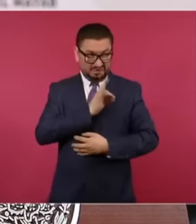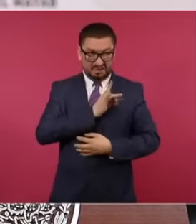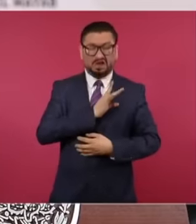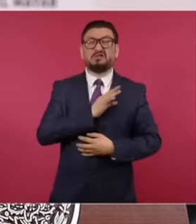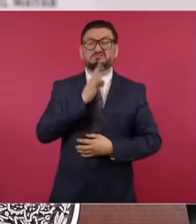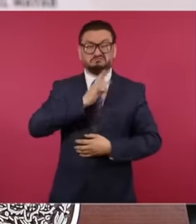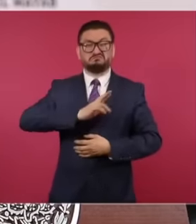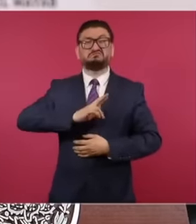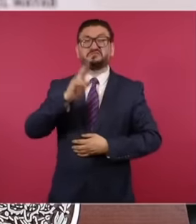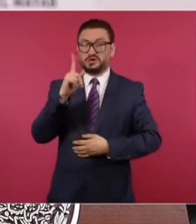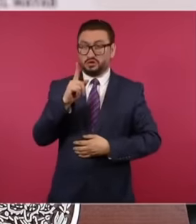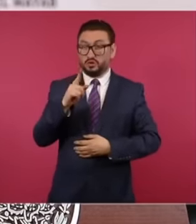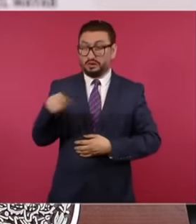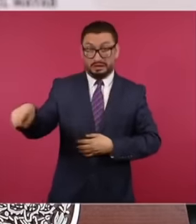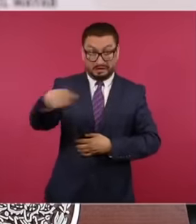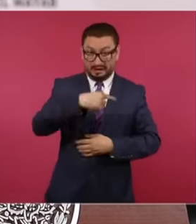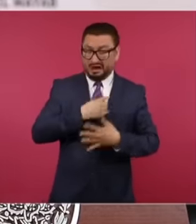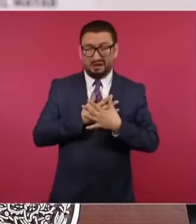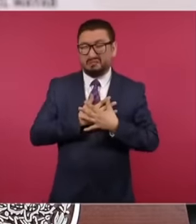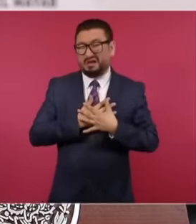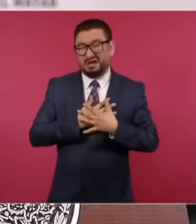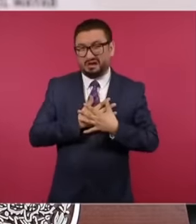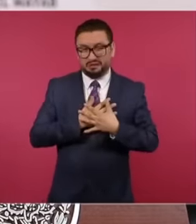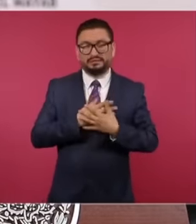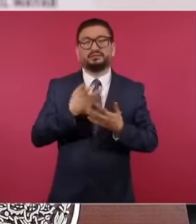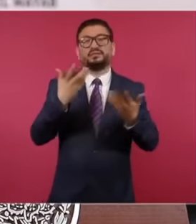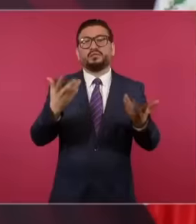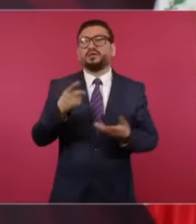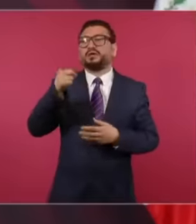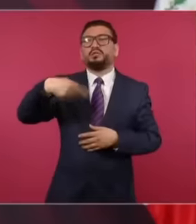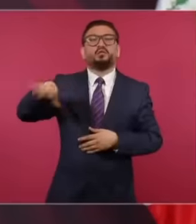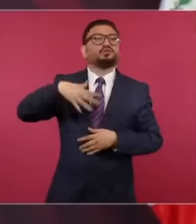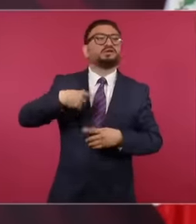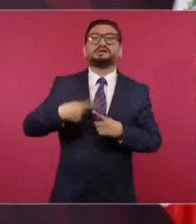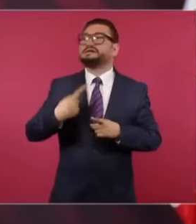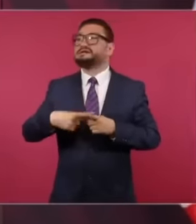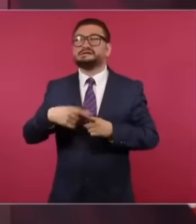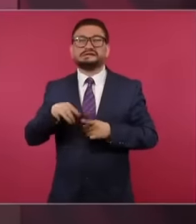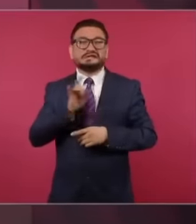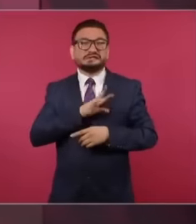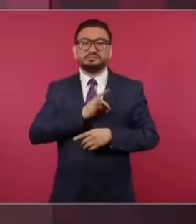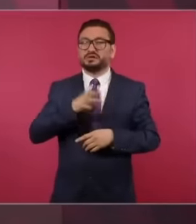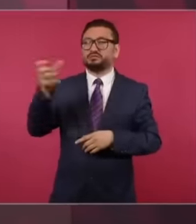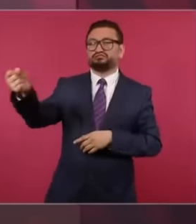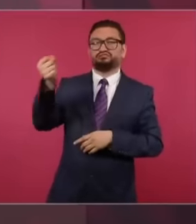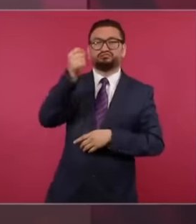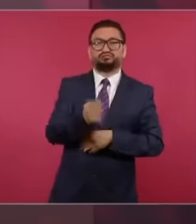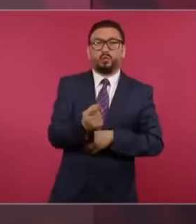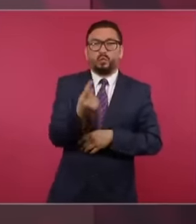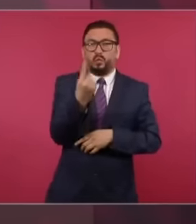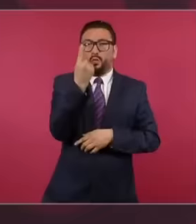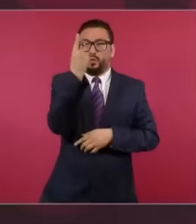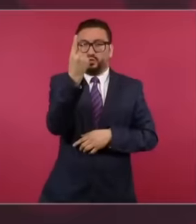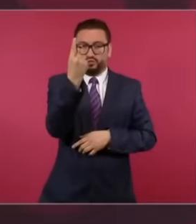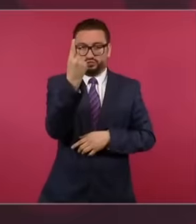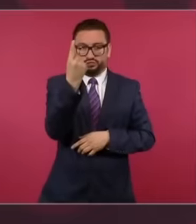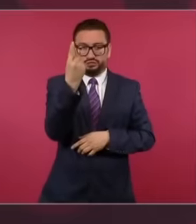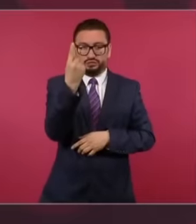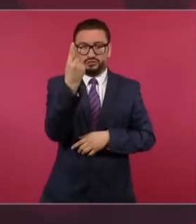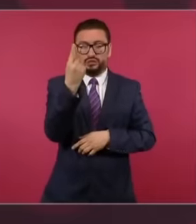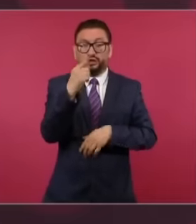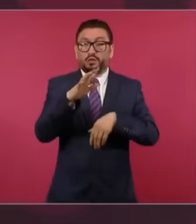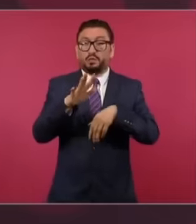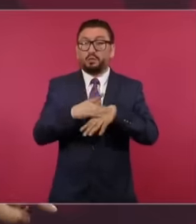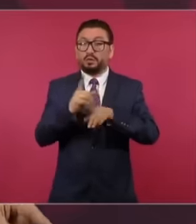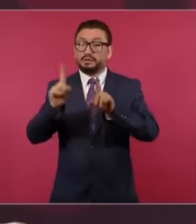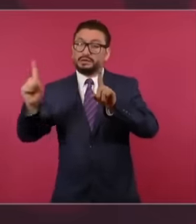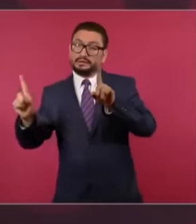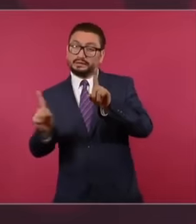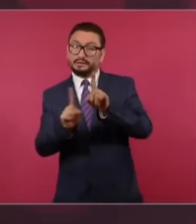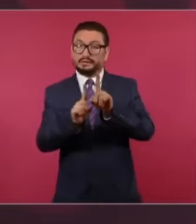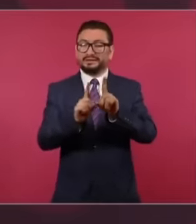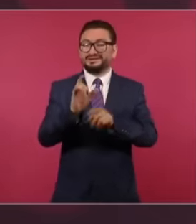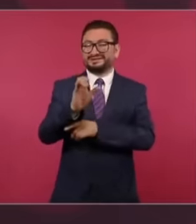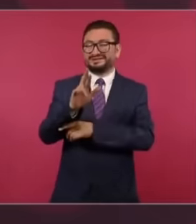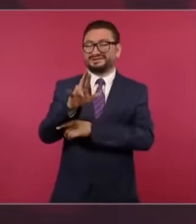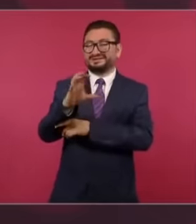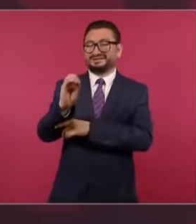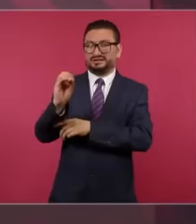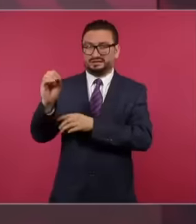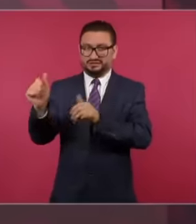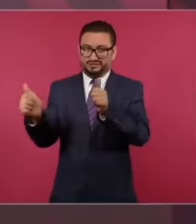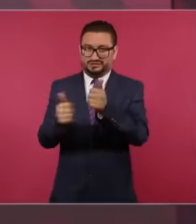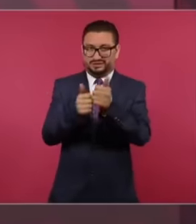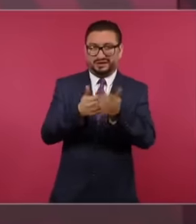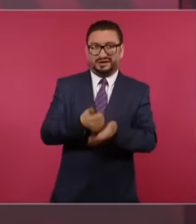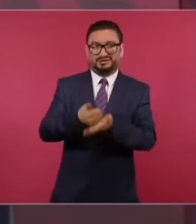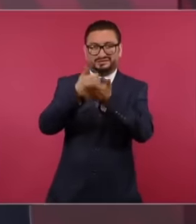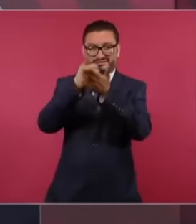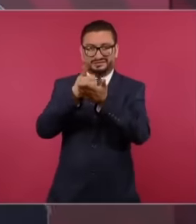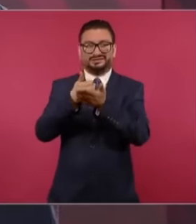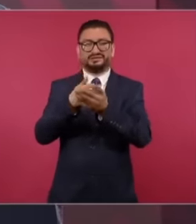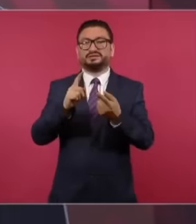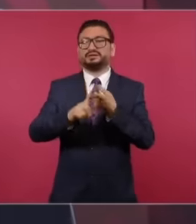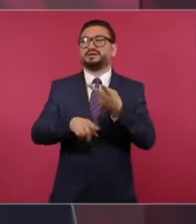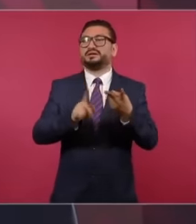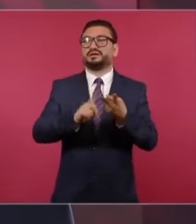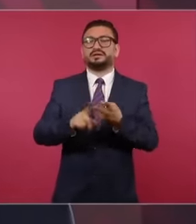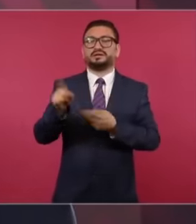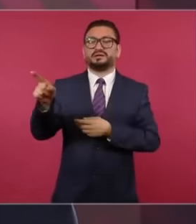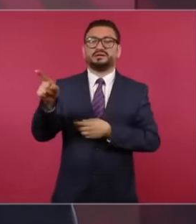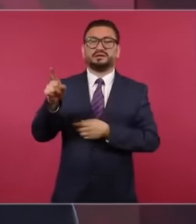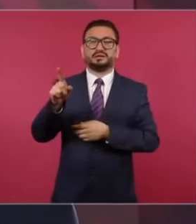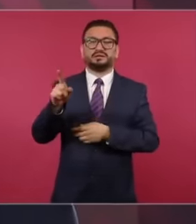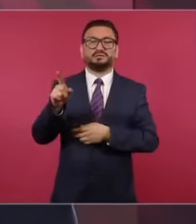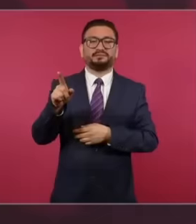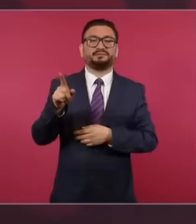they look for a feared person, nothing. more because even the assistant who has the assistant who has